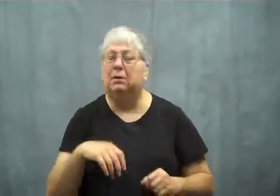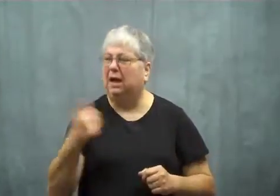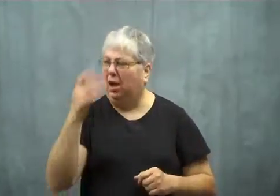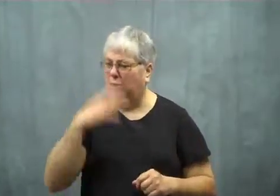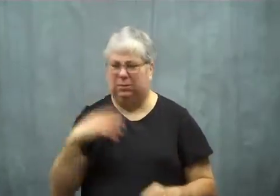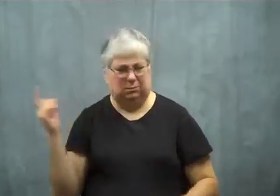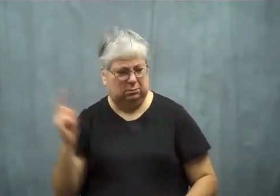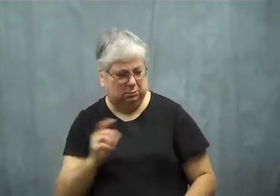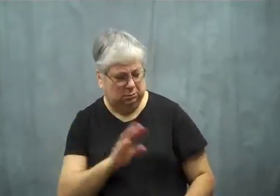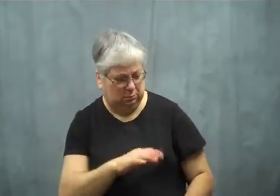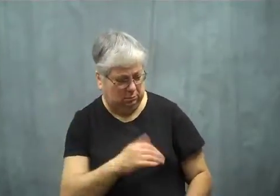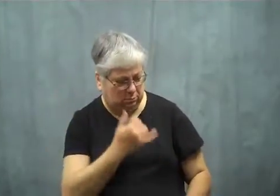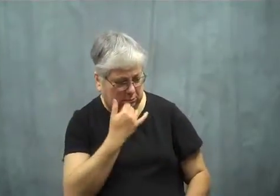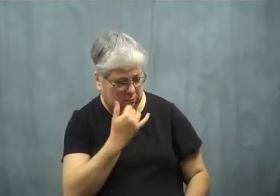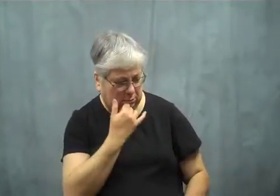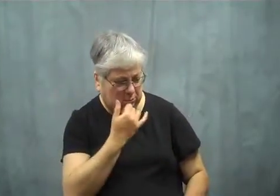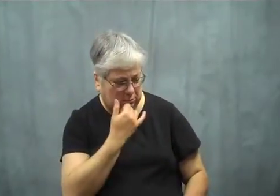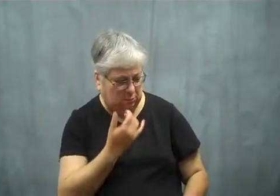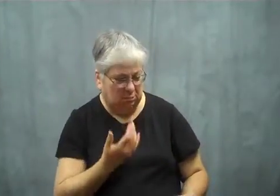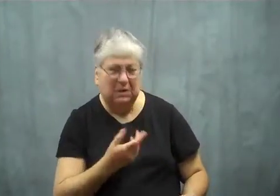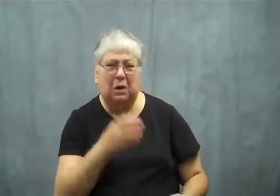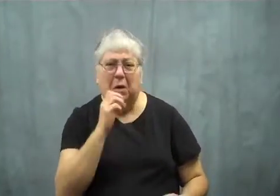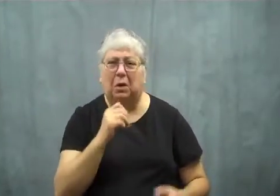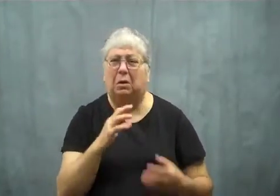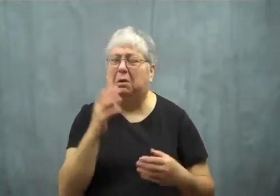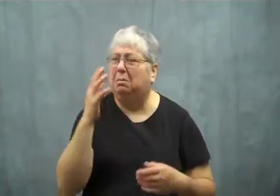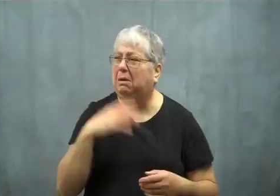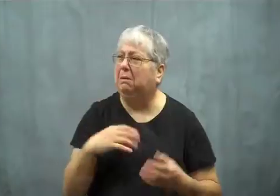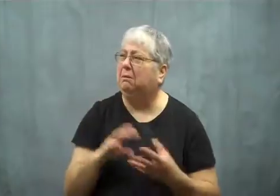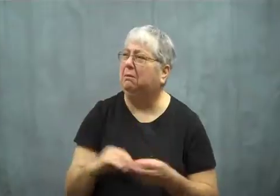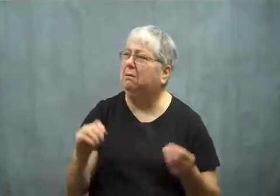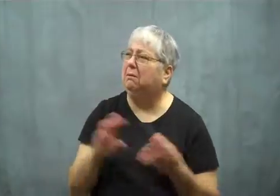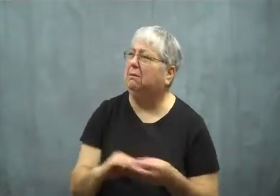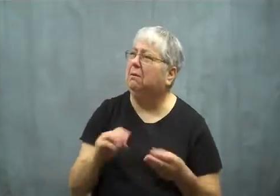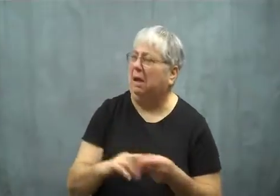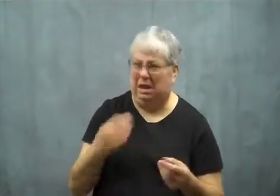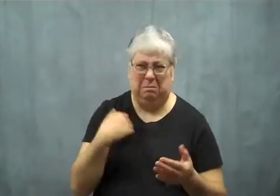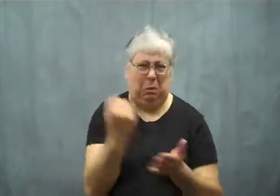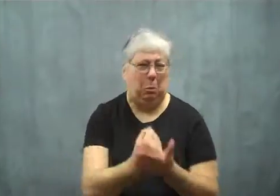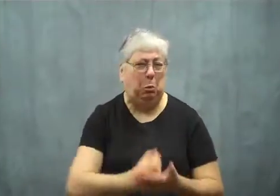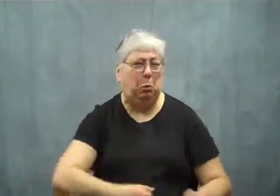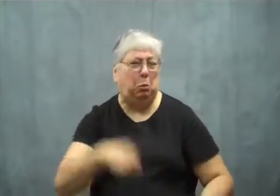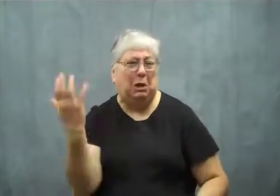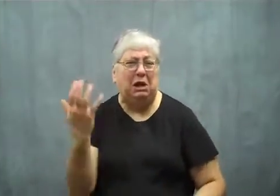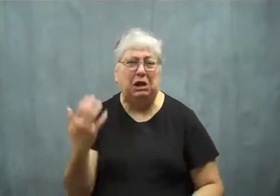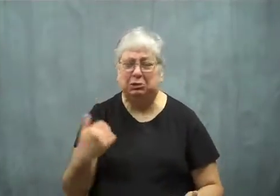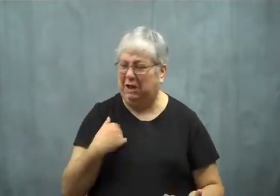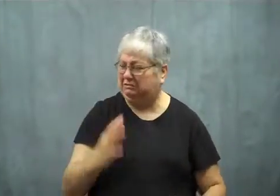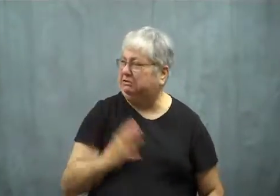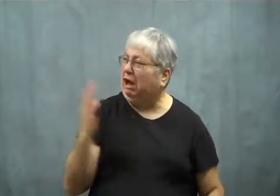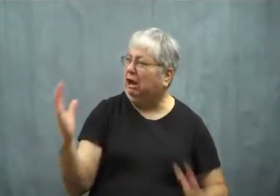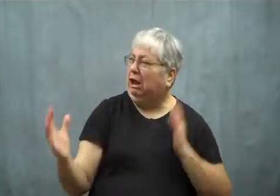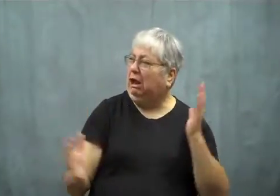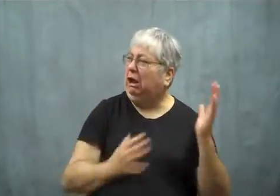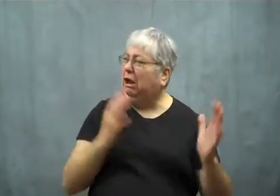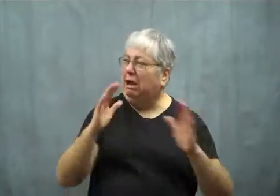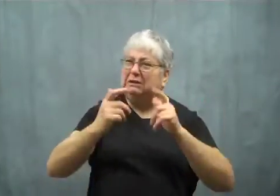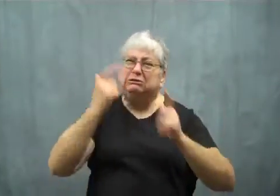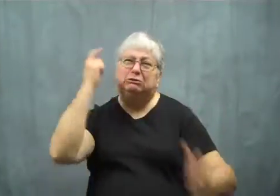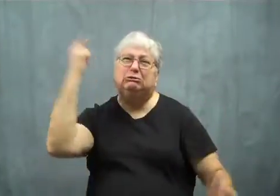Another man walked up to him and asked, "What's wrong?"